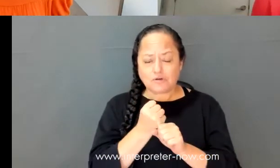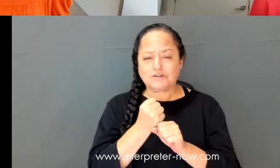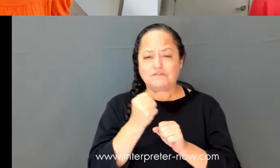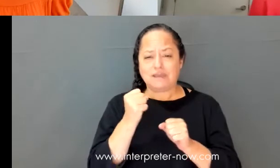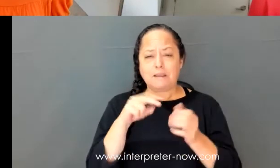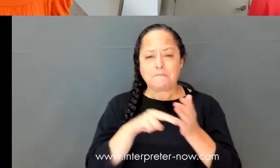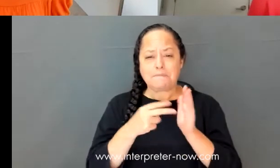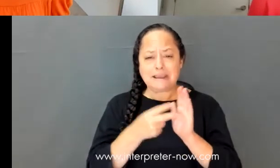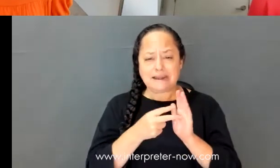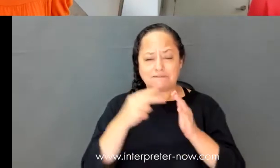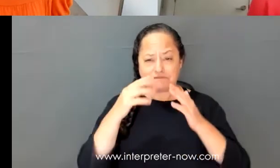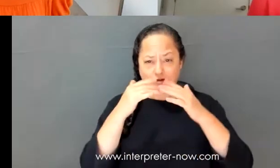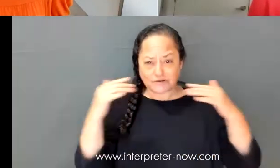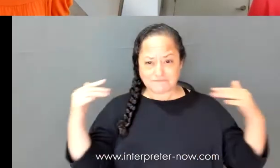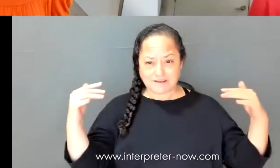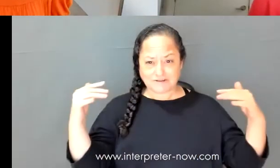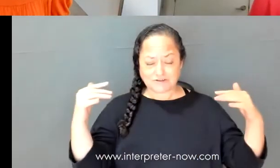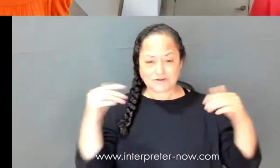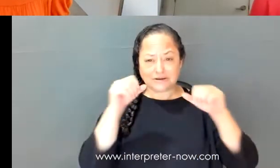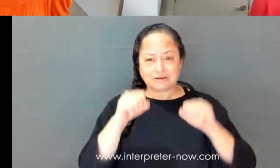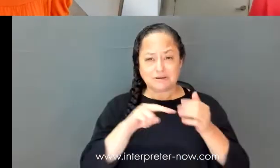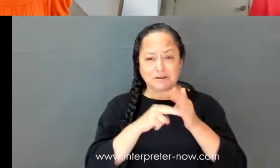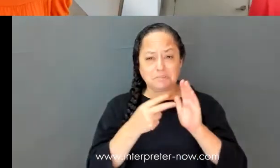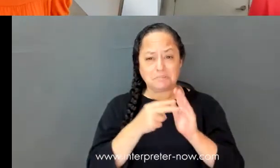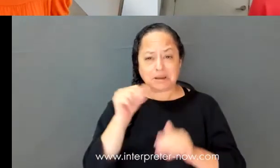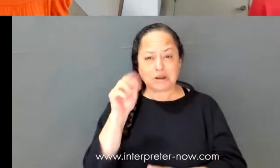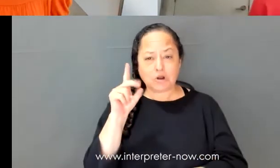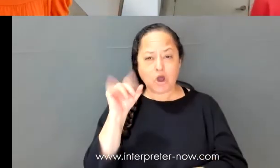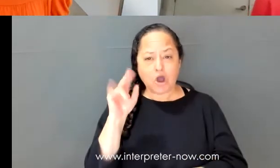That could be in doing an audit of what are the restaurants that you visit?